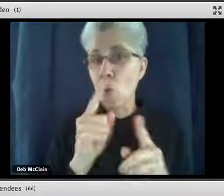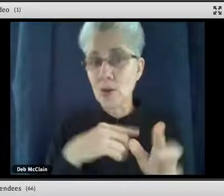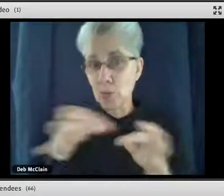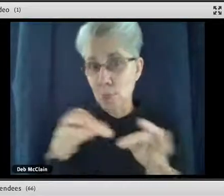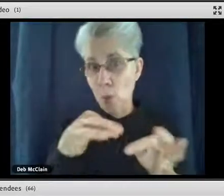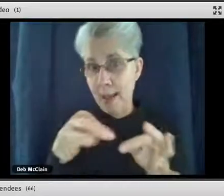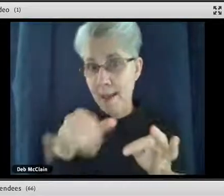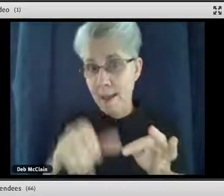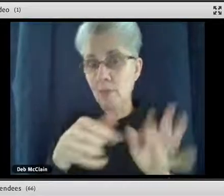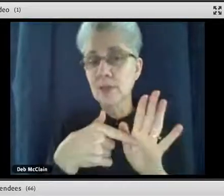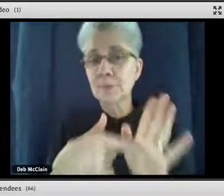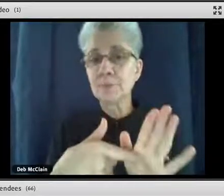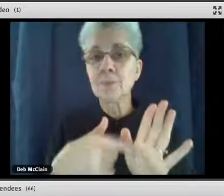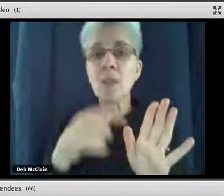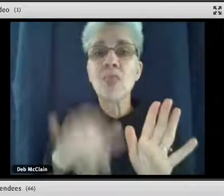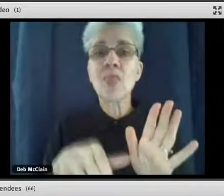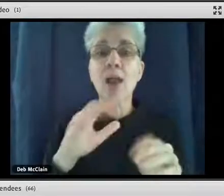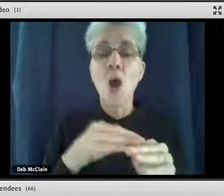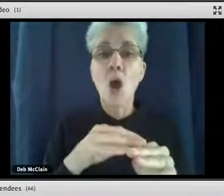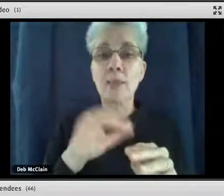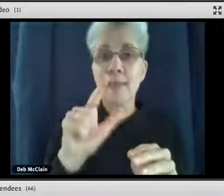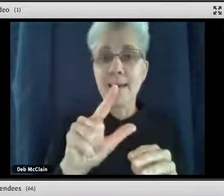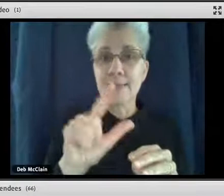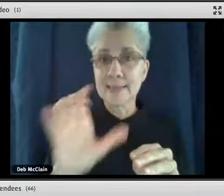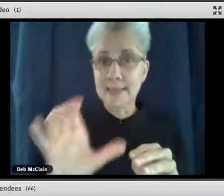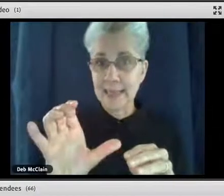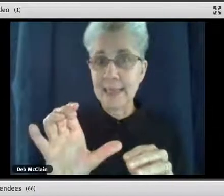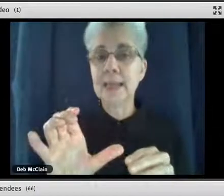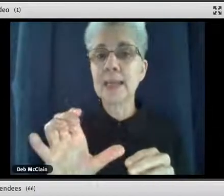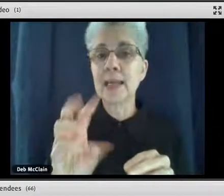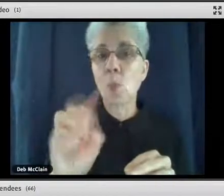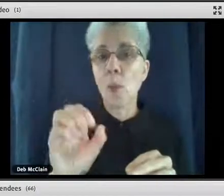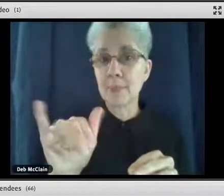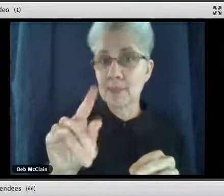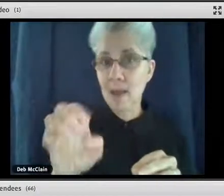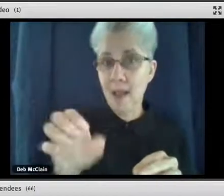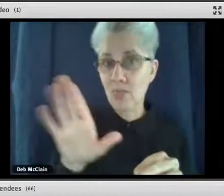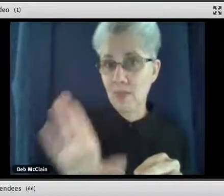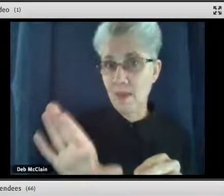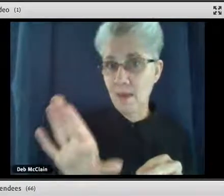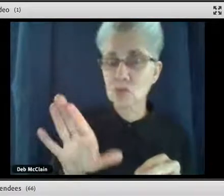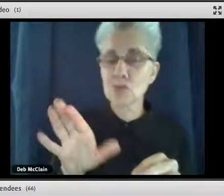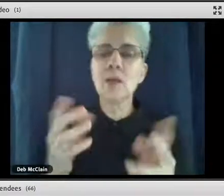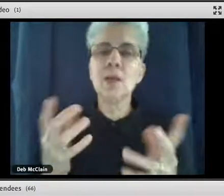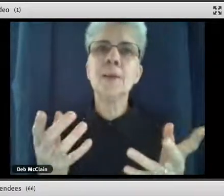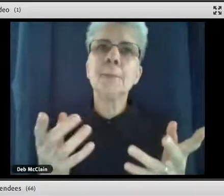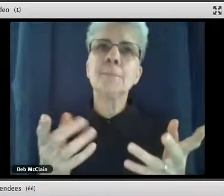And I just also wanted to point out that on the LC website,